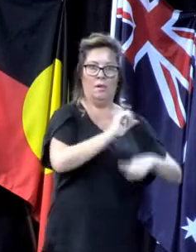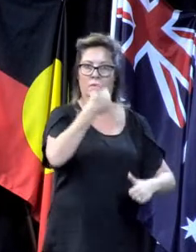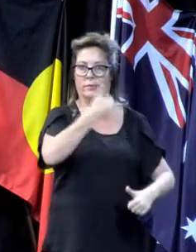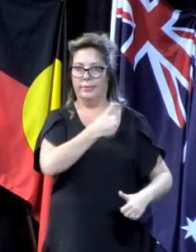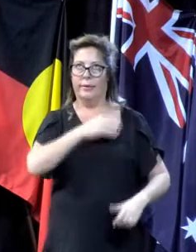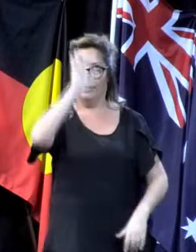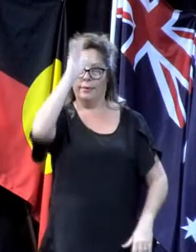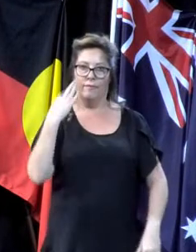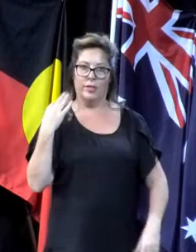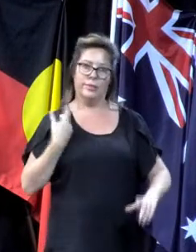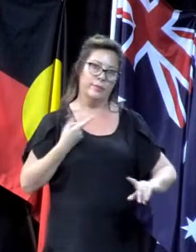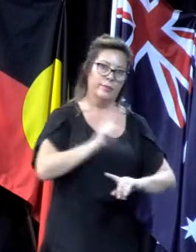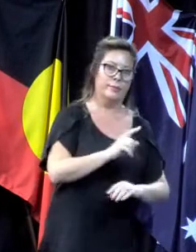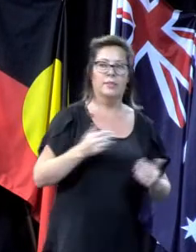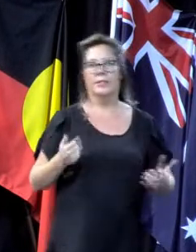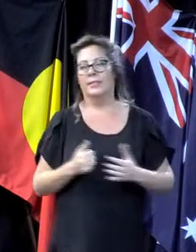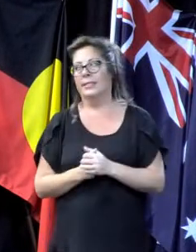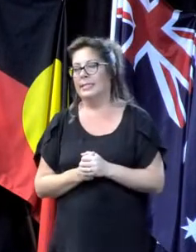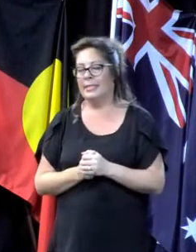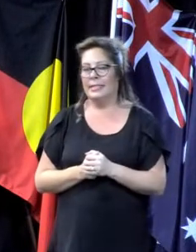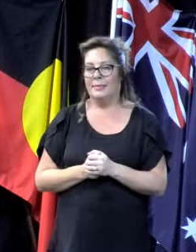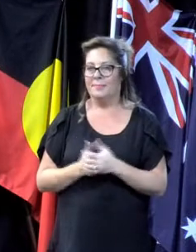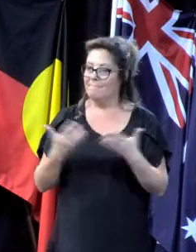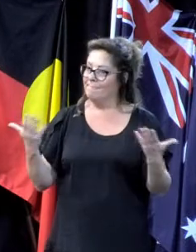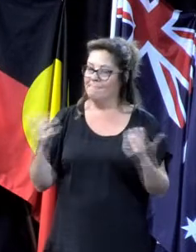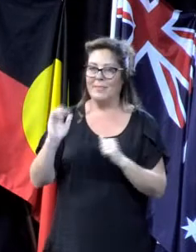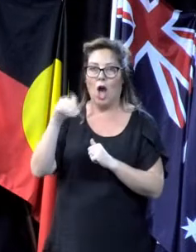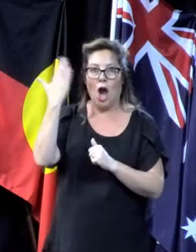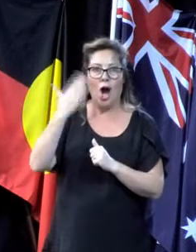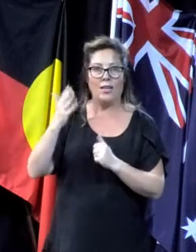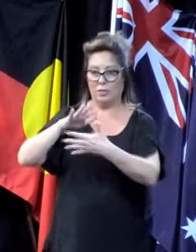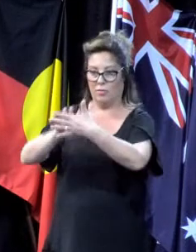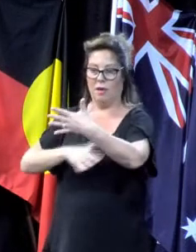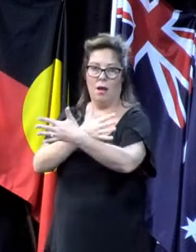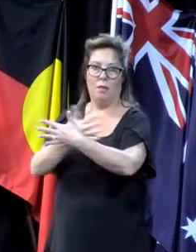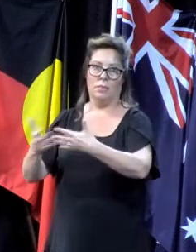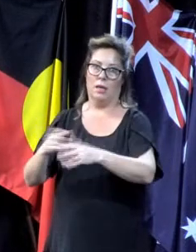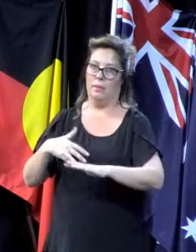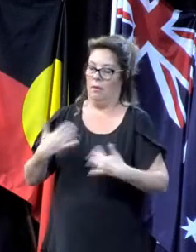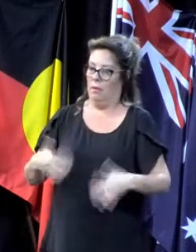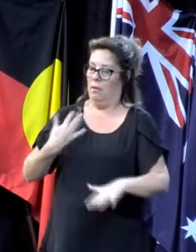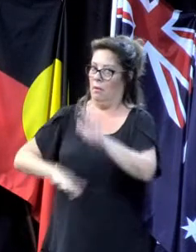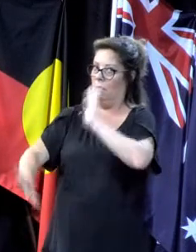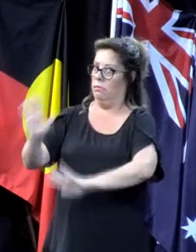High school timetabling is an art and certainly not something that I’m yet to have to delve too deeply into,